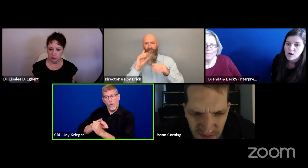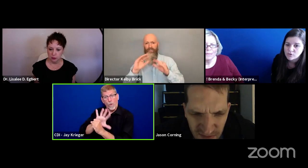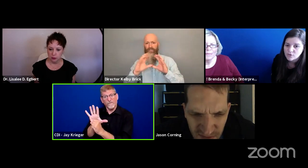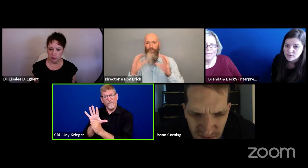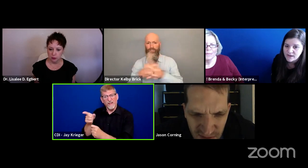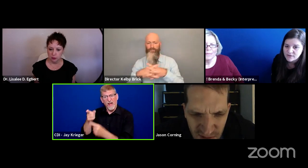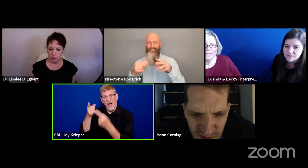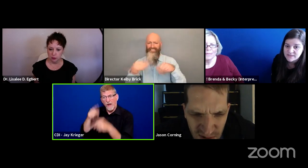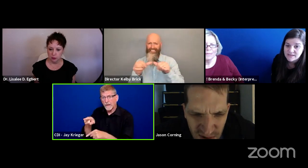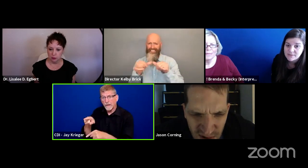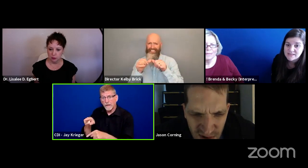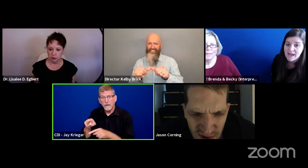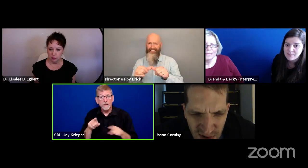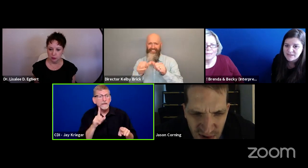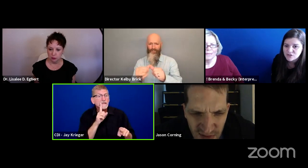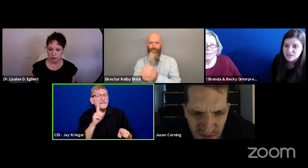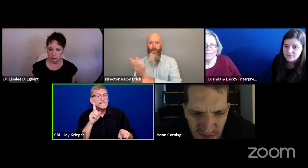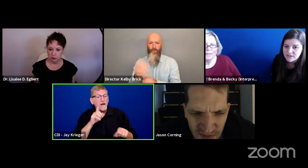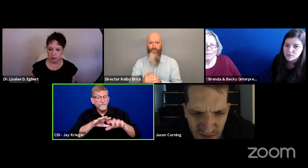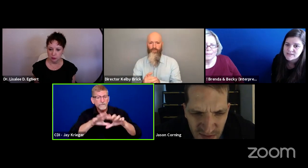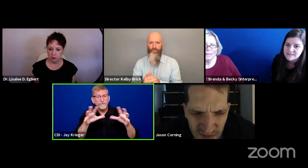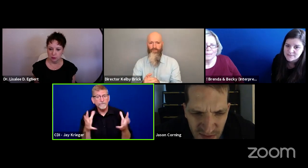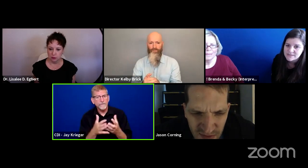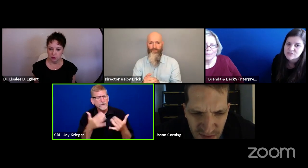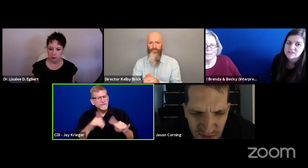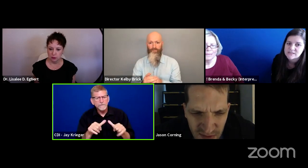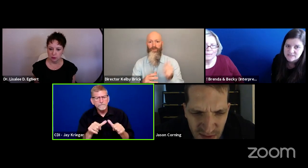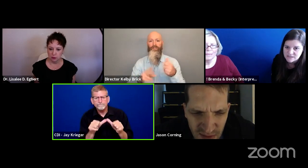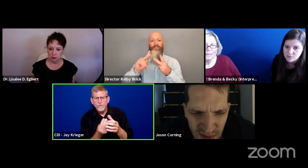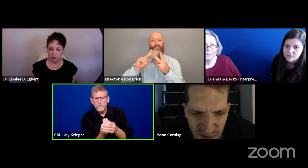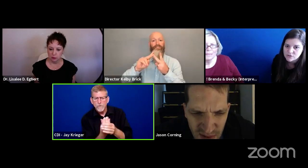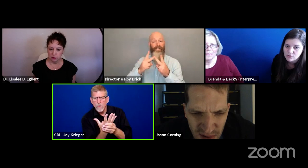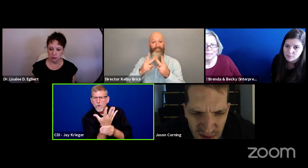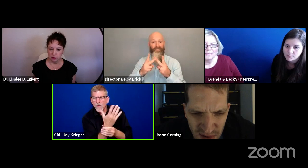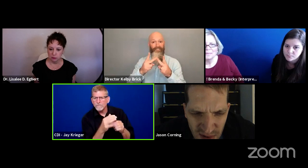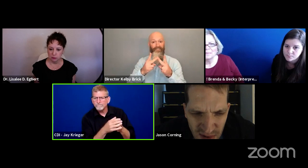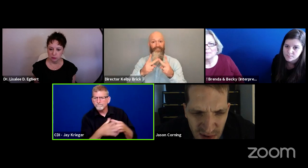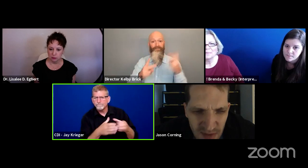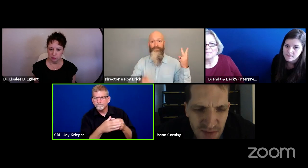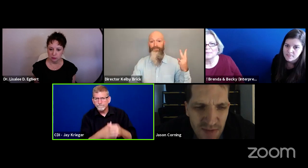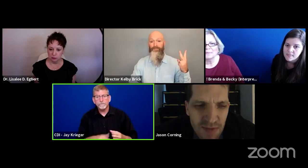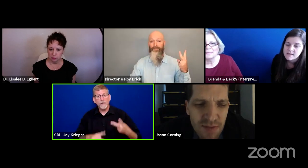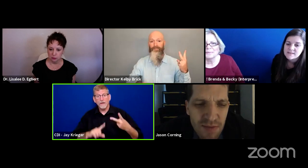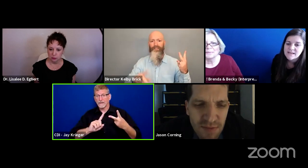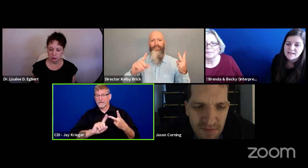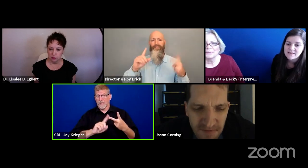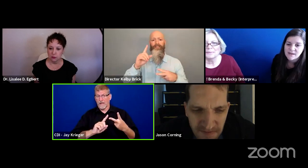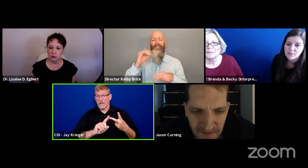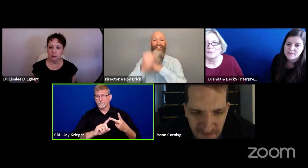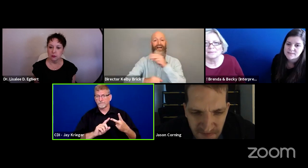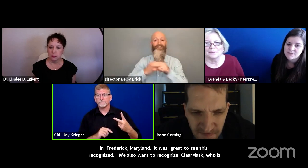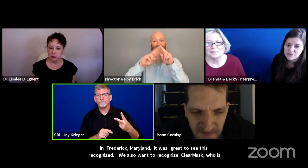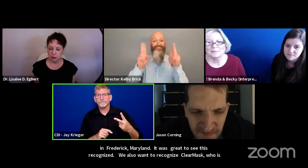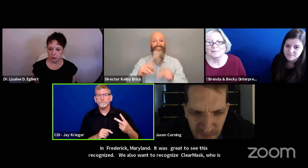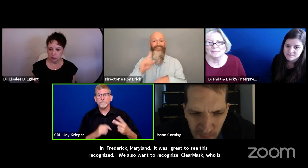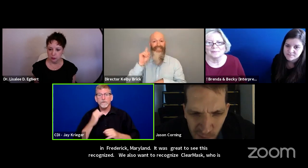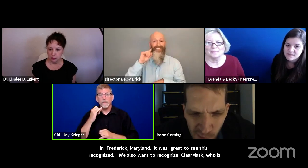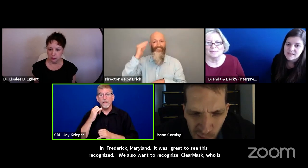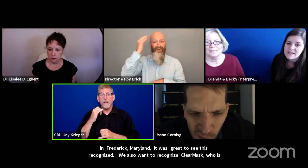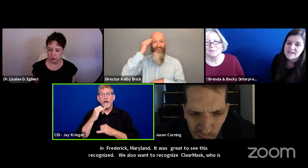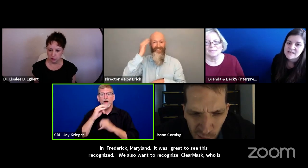Our Deaf ecosystem is continuing to grow in the midst of coronavirus.